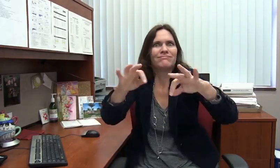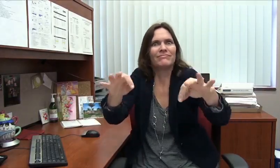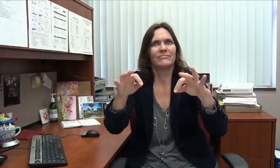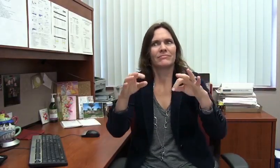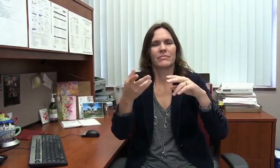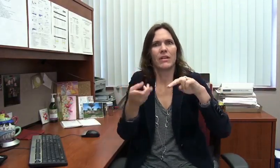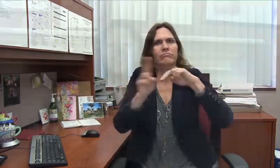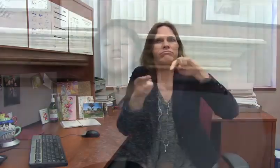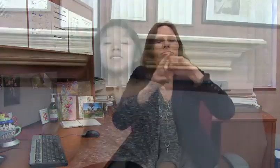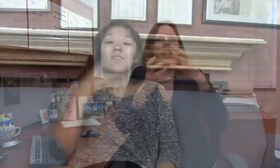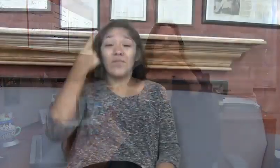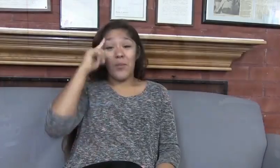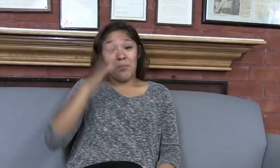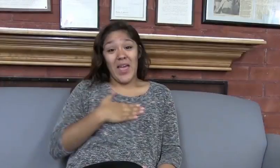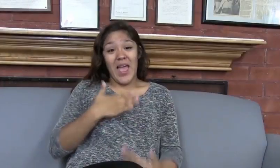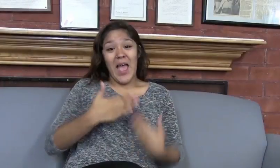things up quickly in this environment. It is exciting to see those gains.